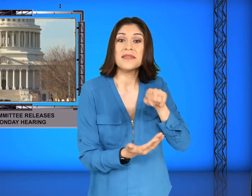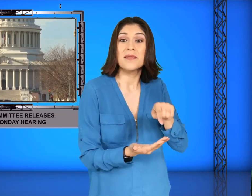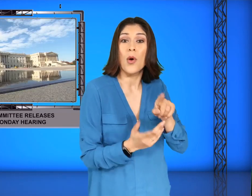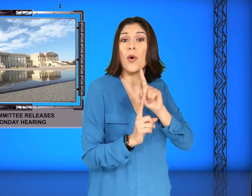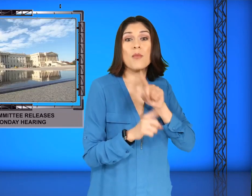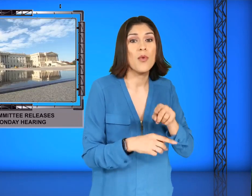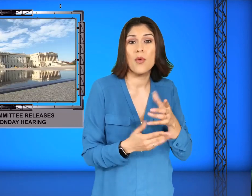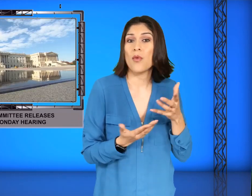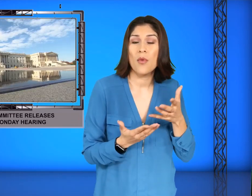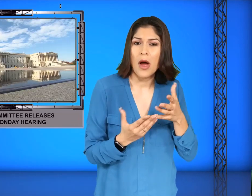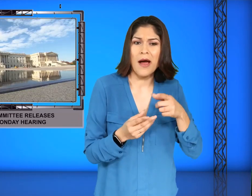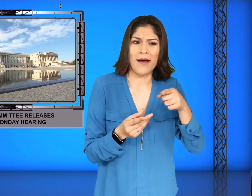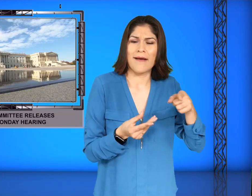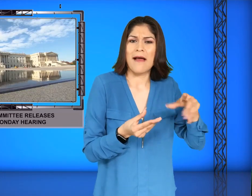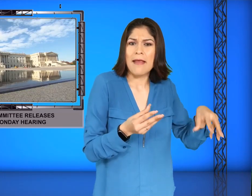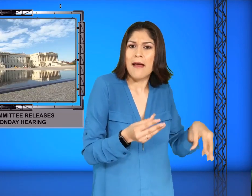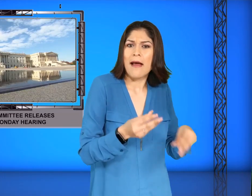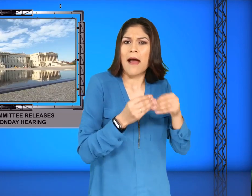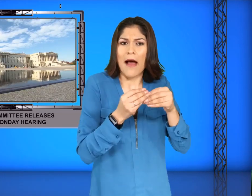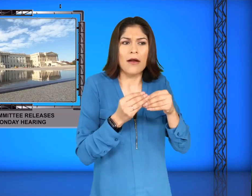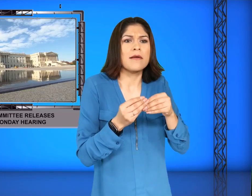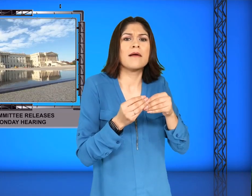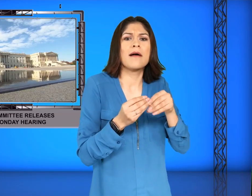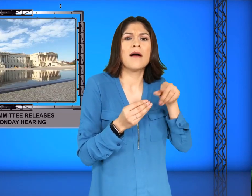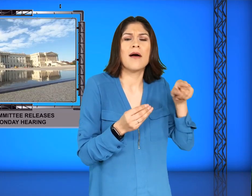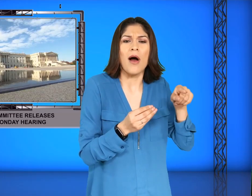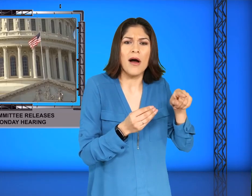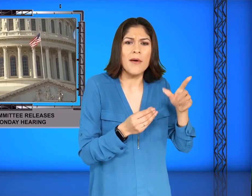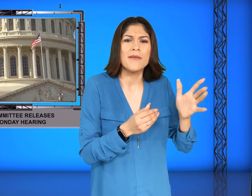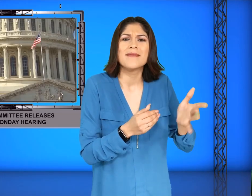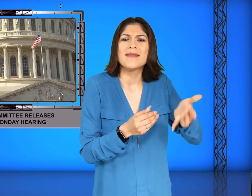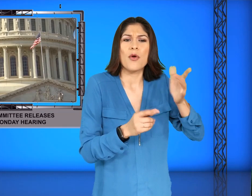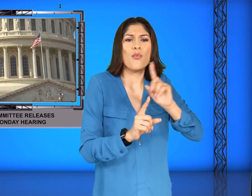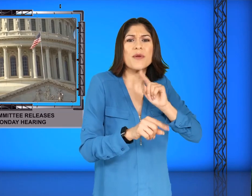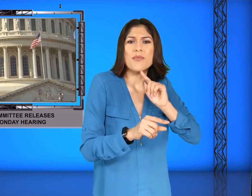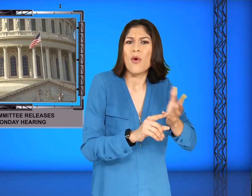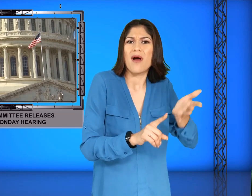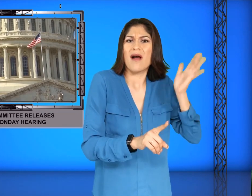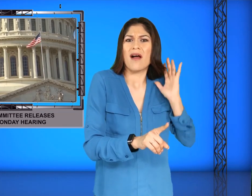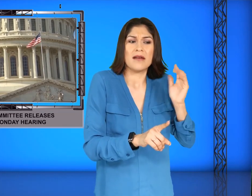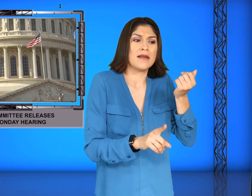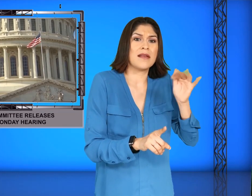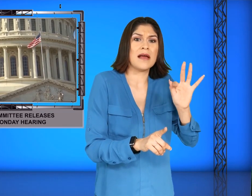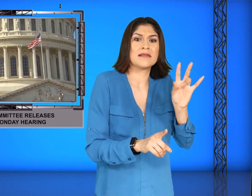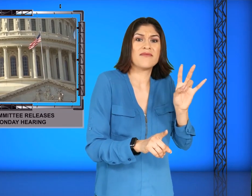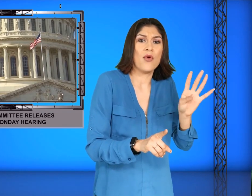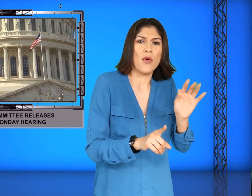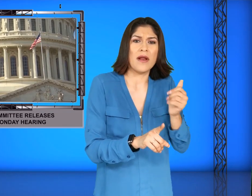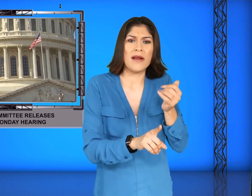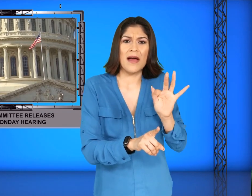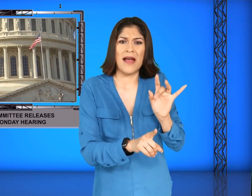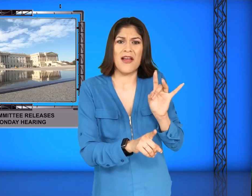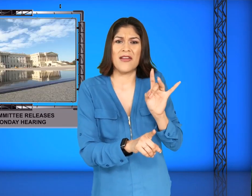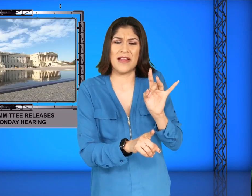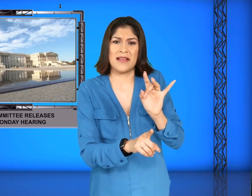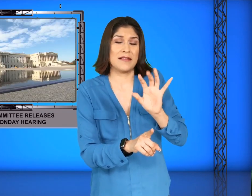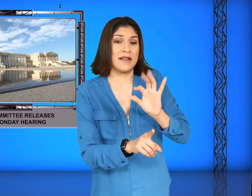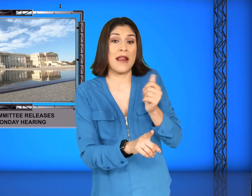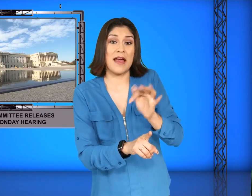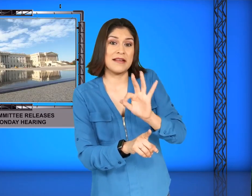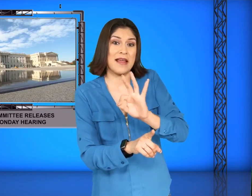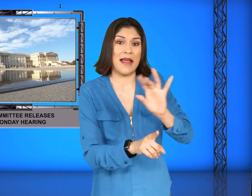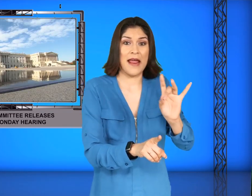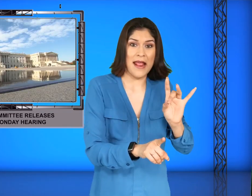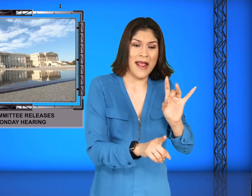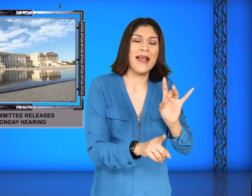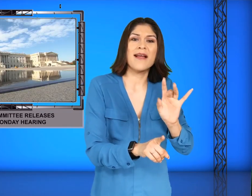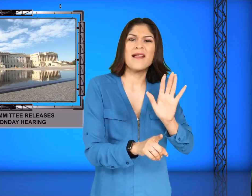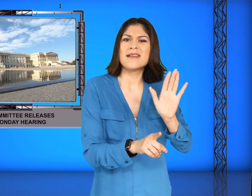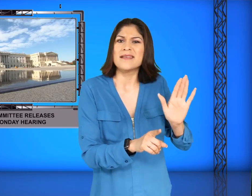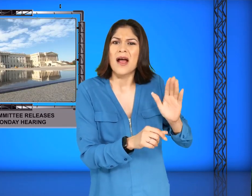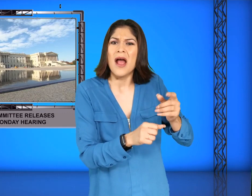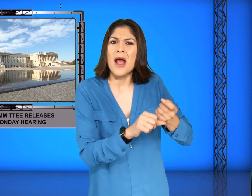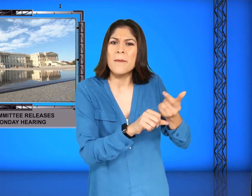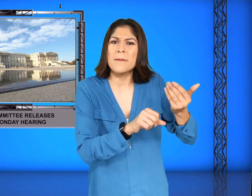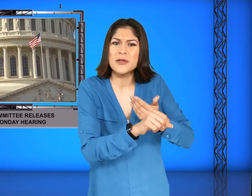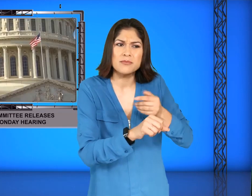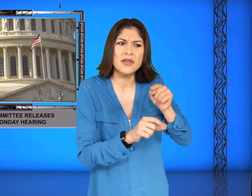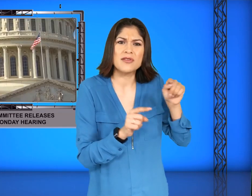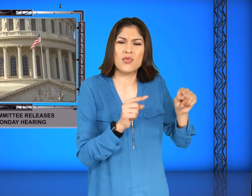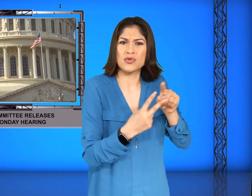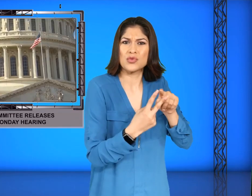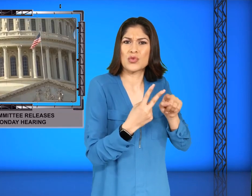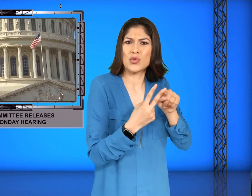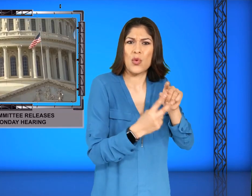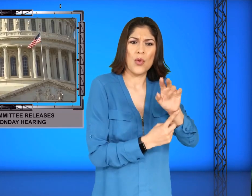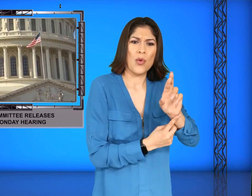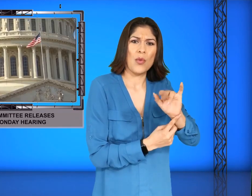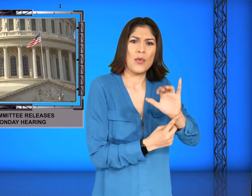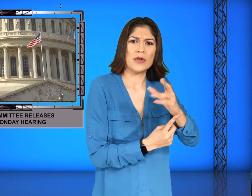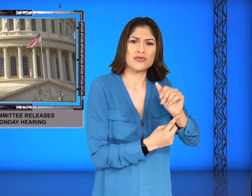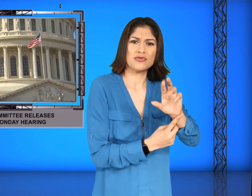It is an update of the committee reports that were used in 1974 and 1998 during impeachment